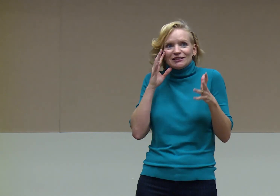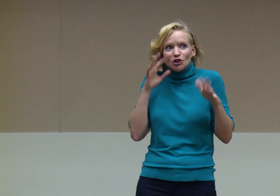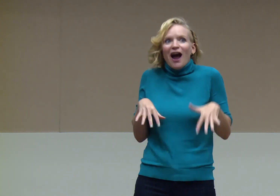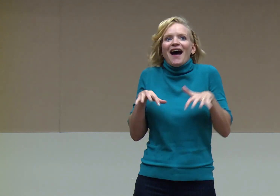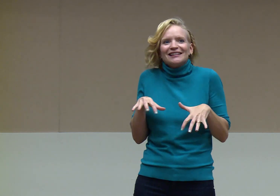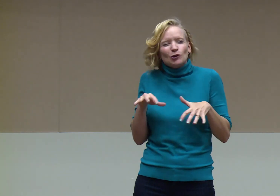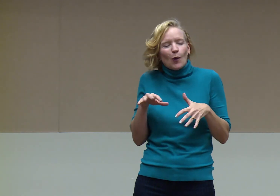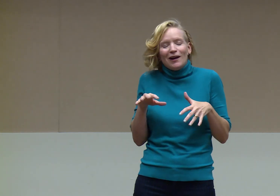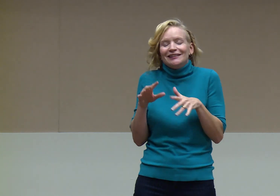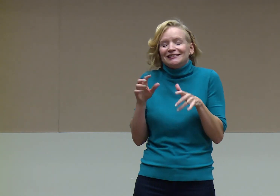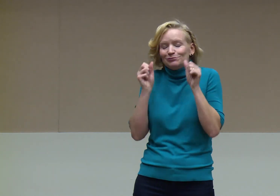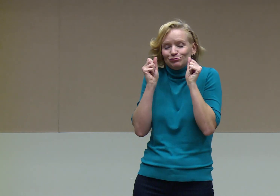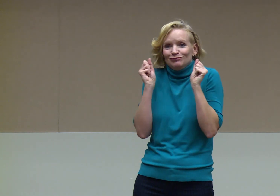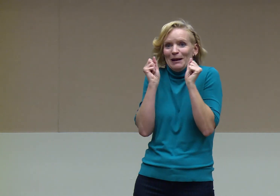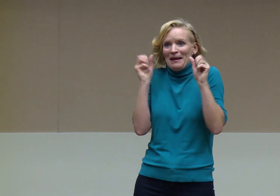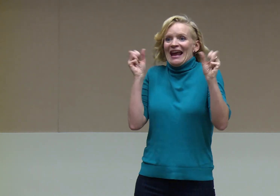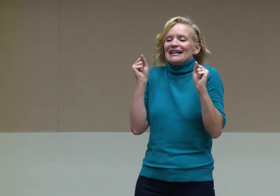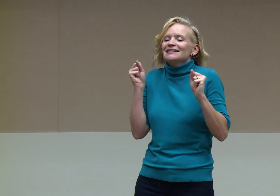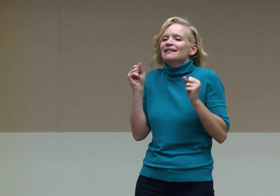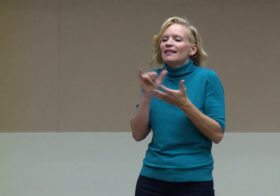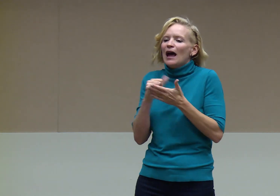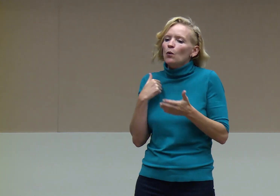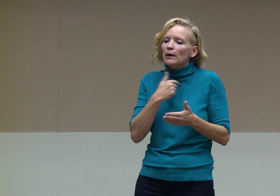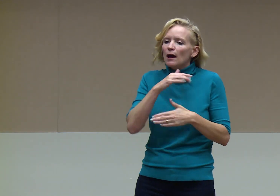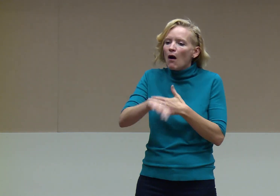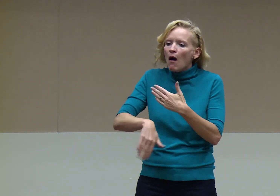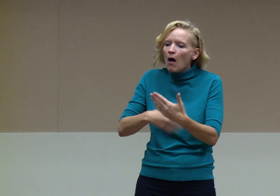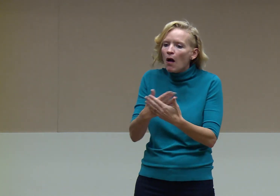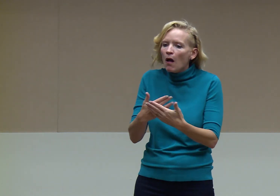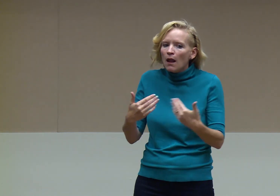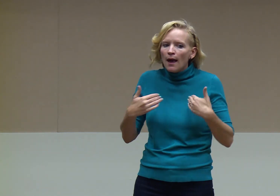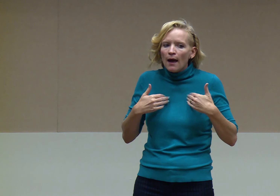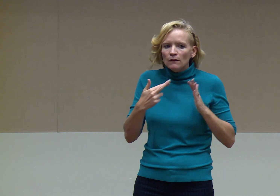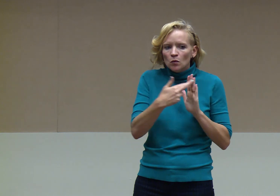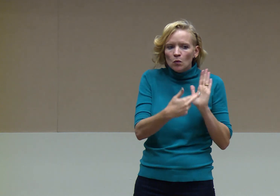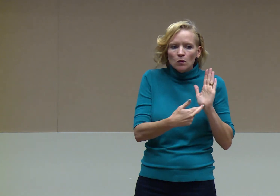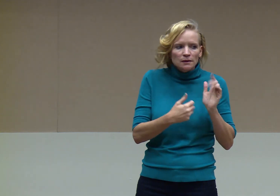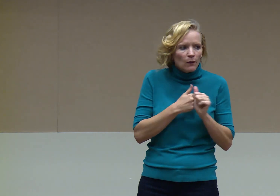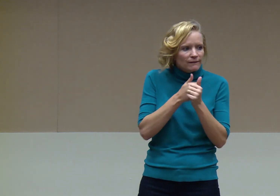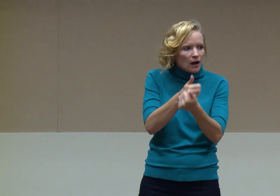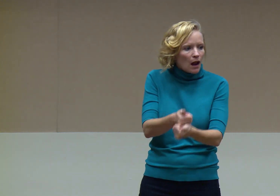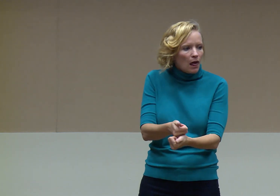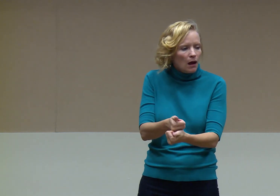I was floored, I mean, just simply amazed